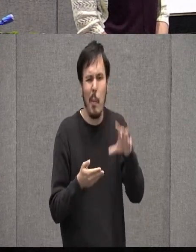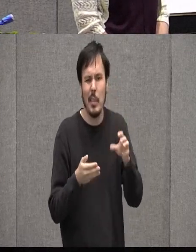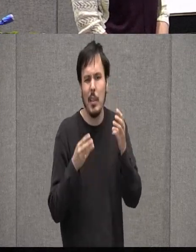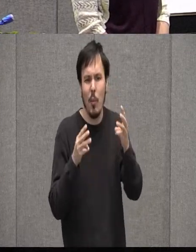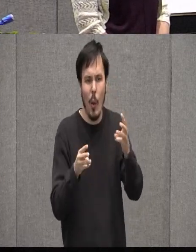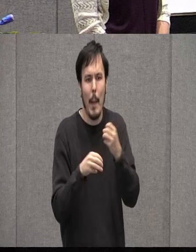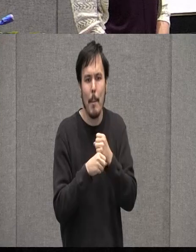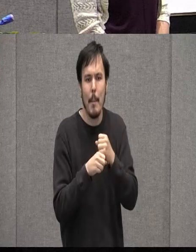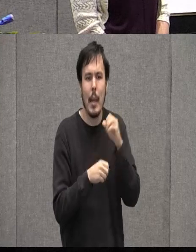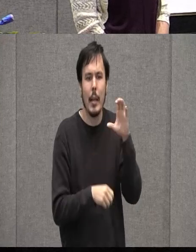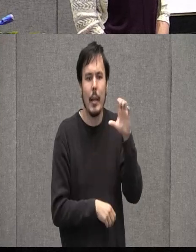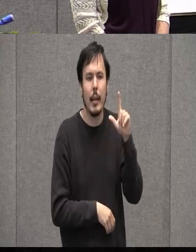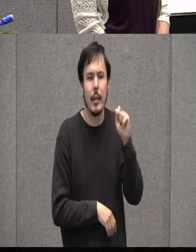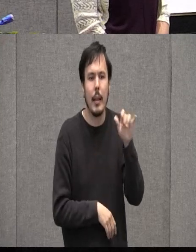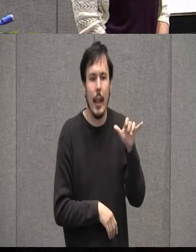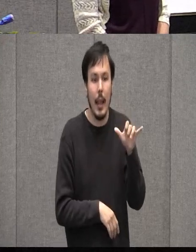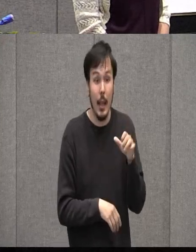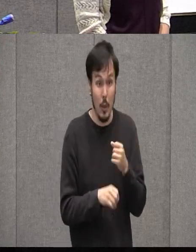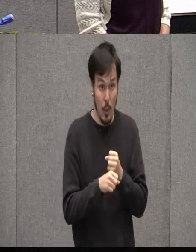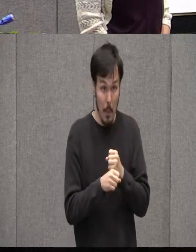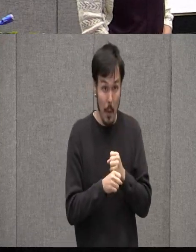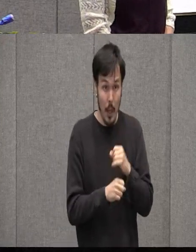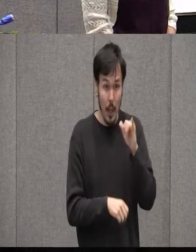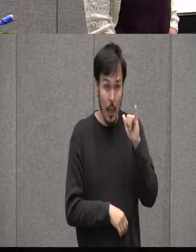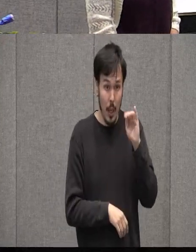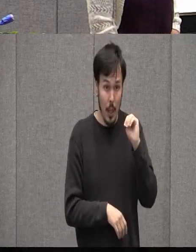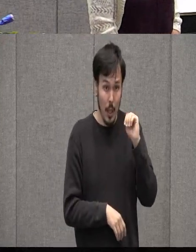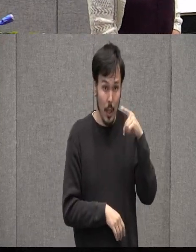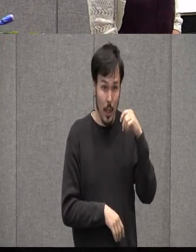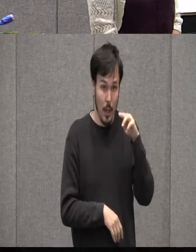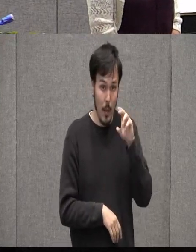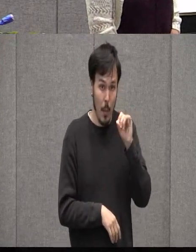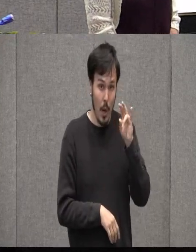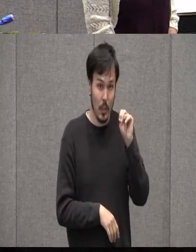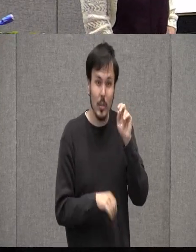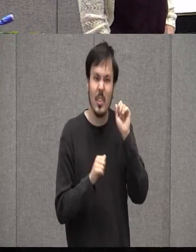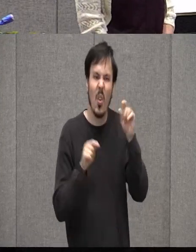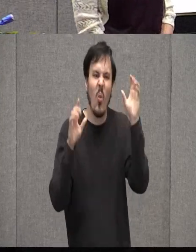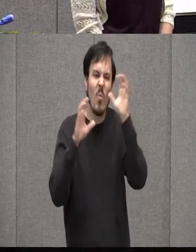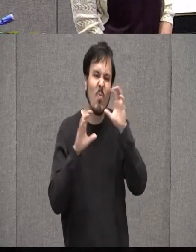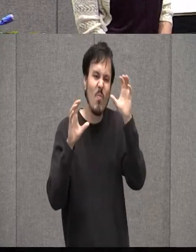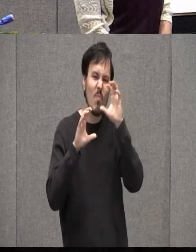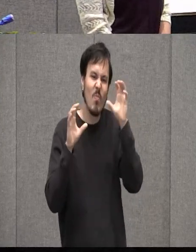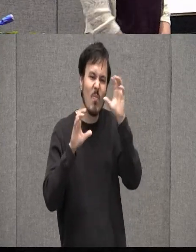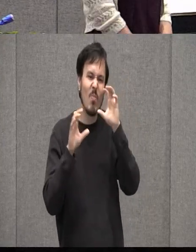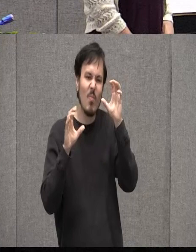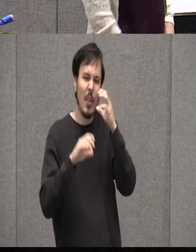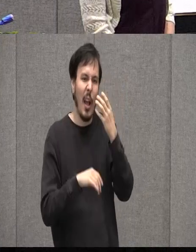So to make an impression, you can also go on a treasure hunt outside. Many treasures outside.